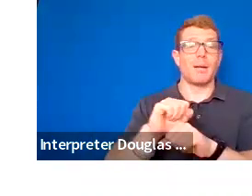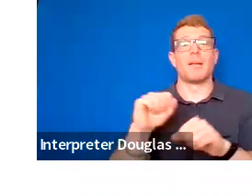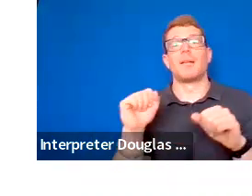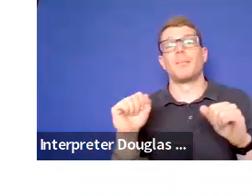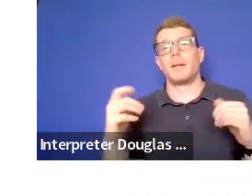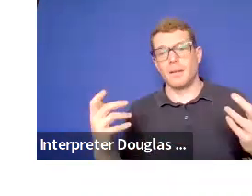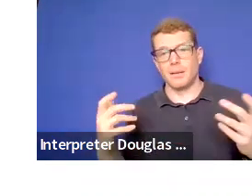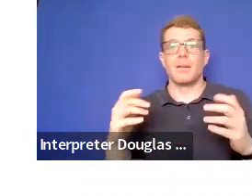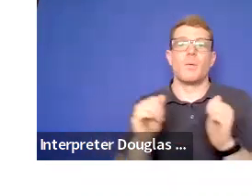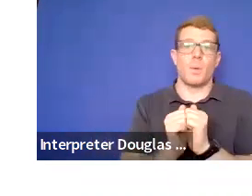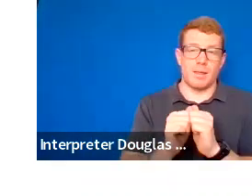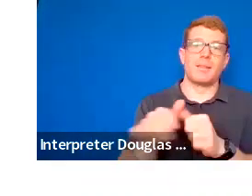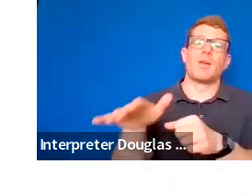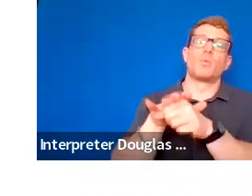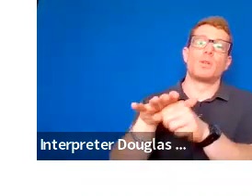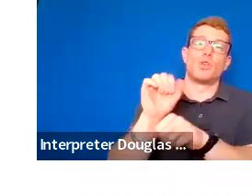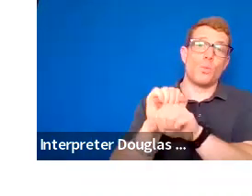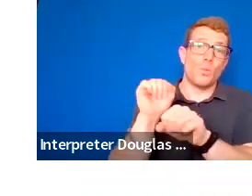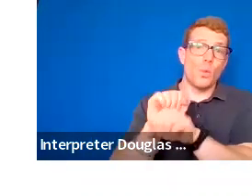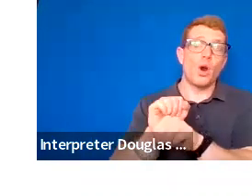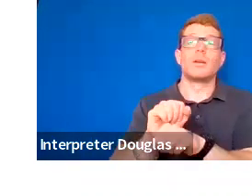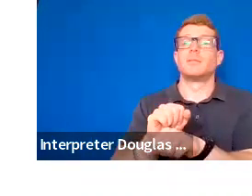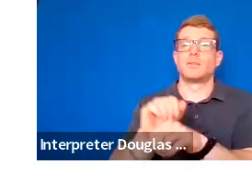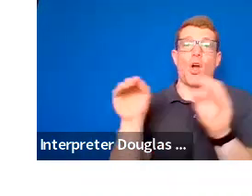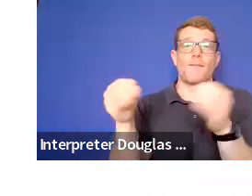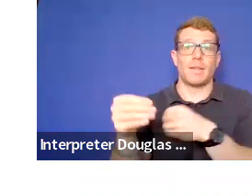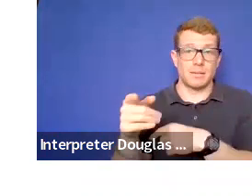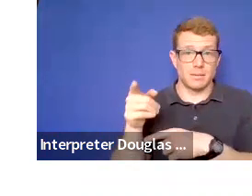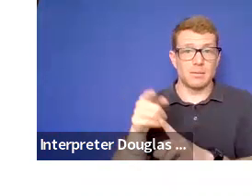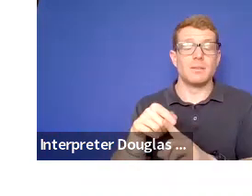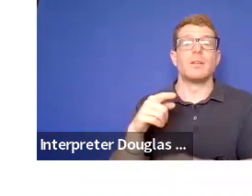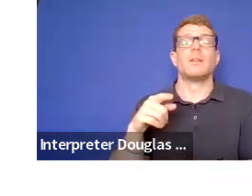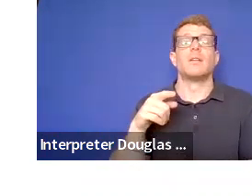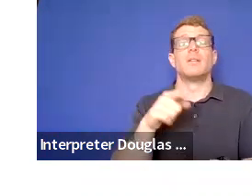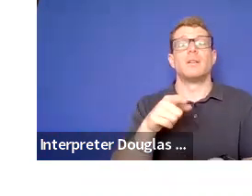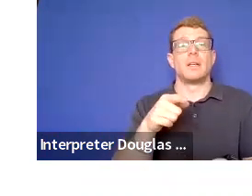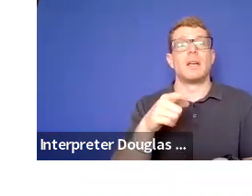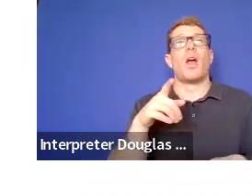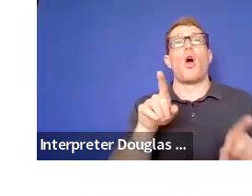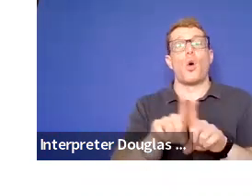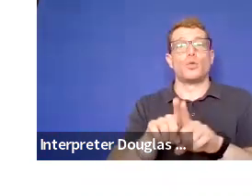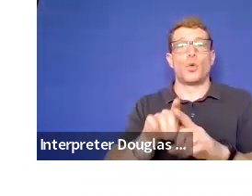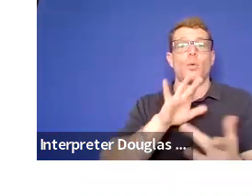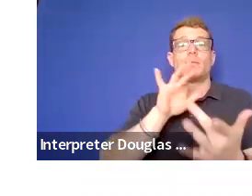One stop office He was also asked to contact his local Vr.